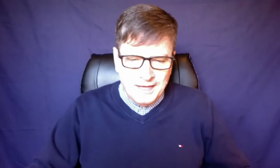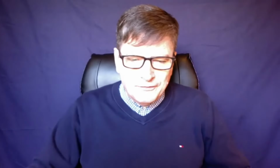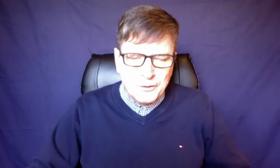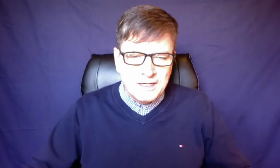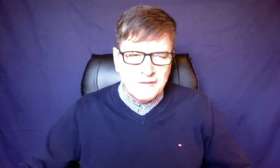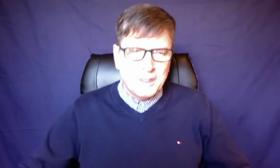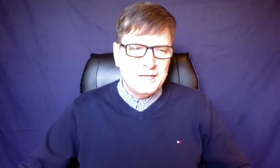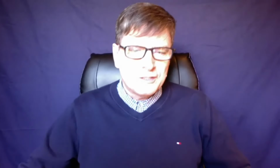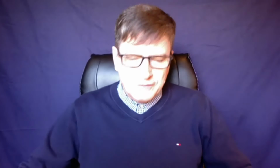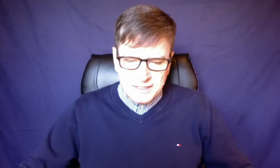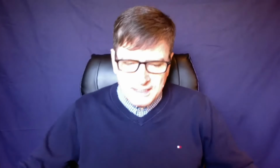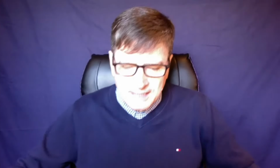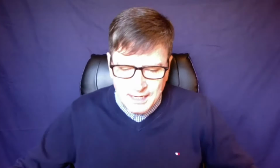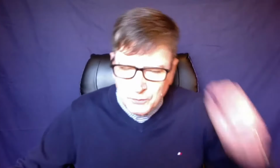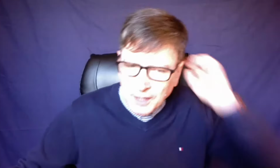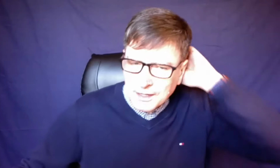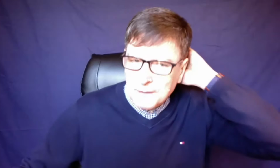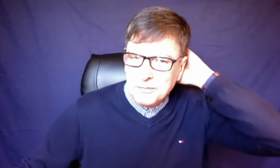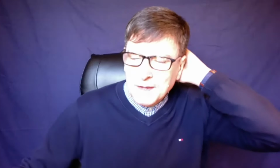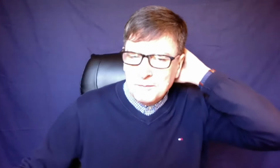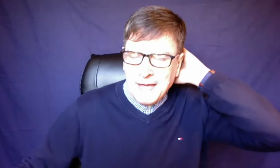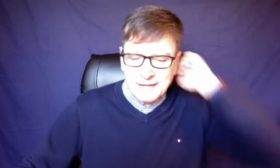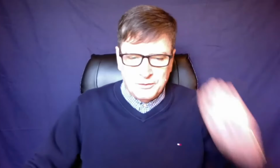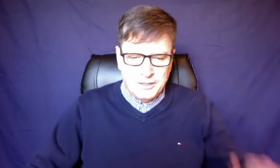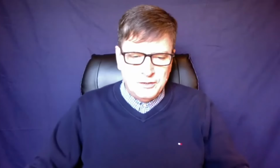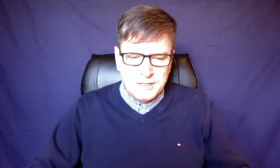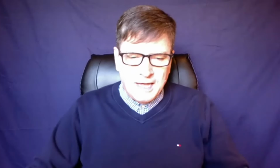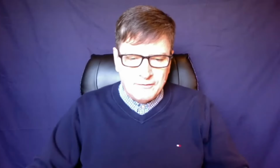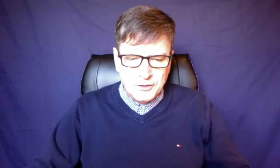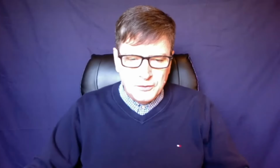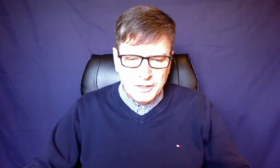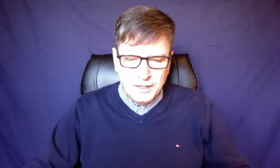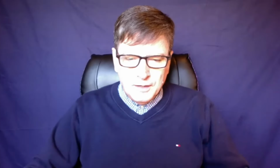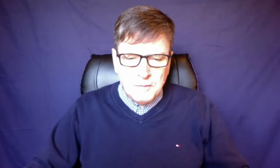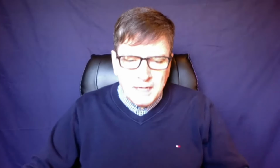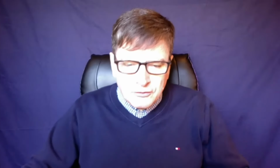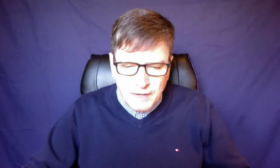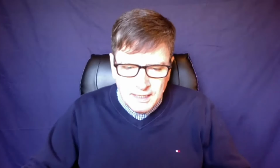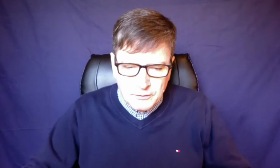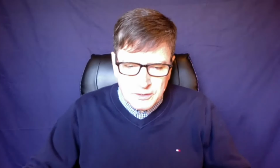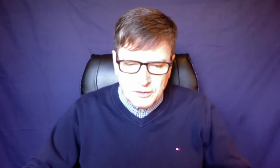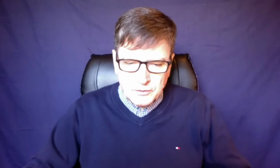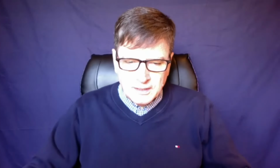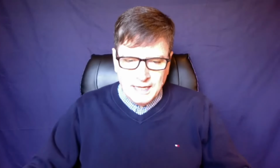to start. Hi everybody. Maurice Belote here with